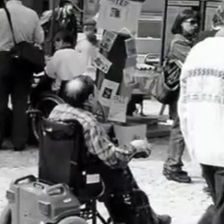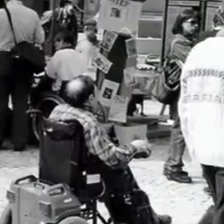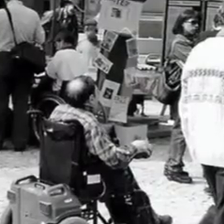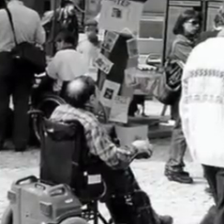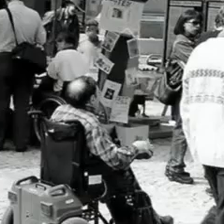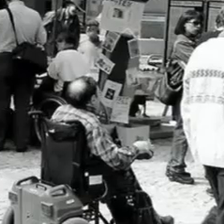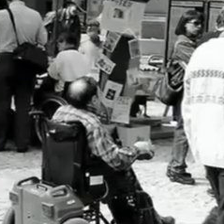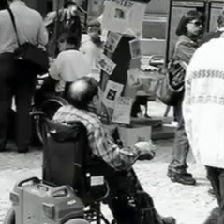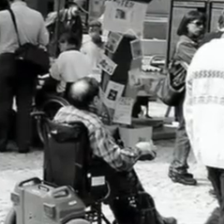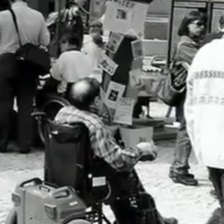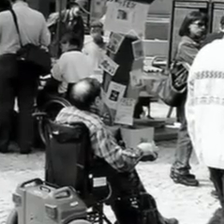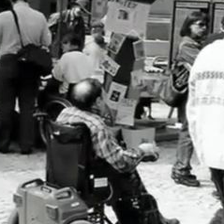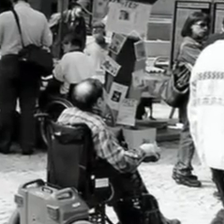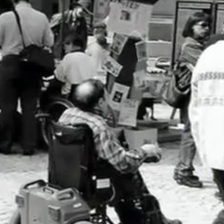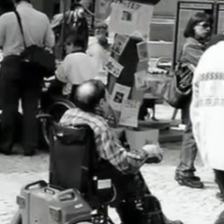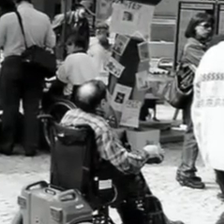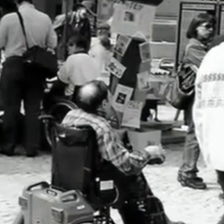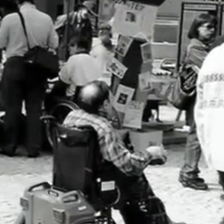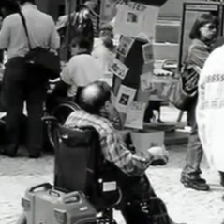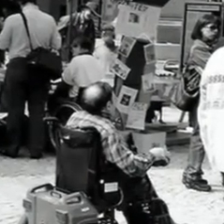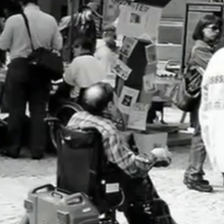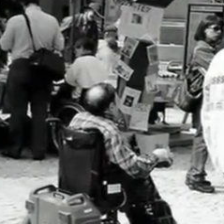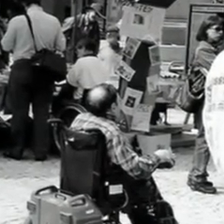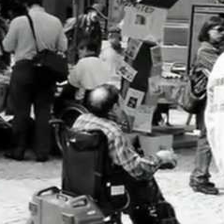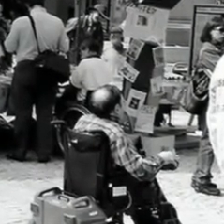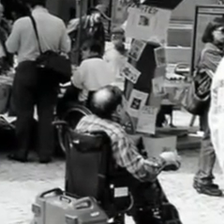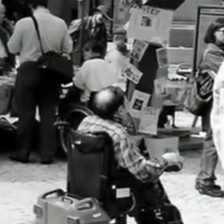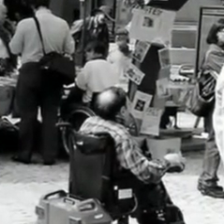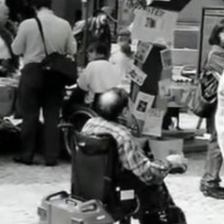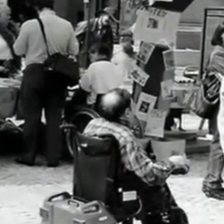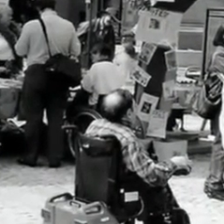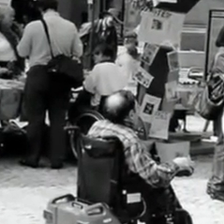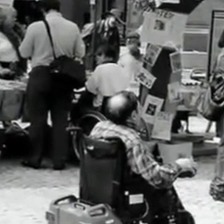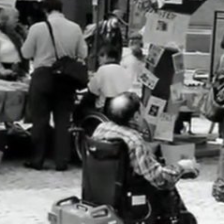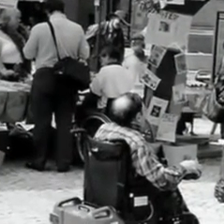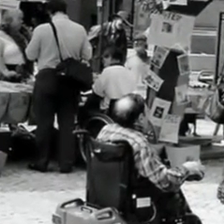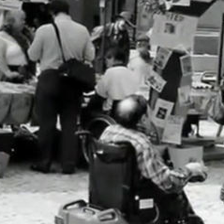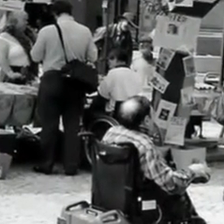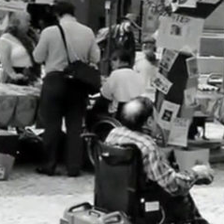A collage of images from the the 1999 Independence Festival in Manchester.